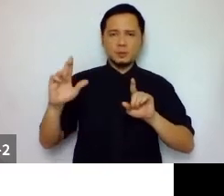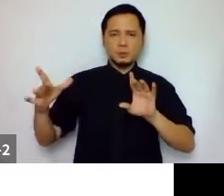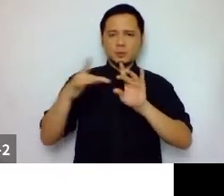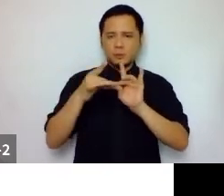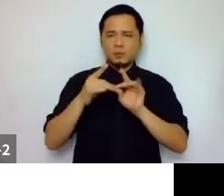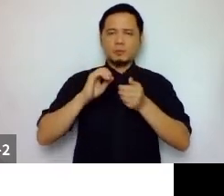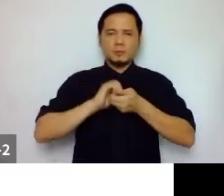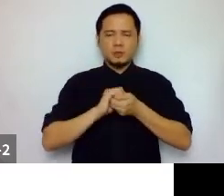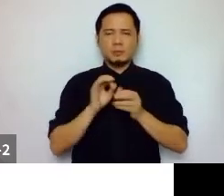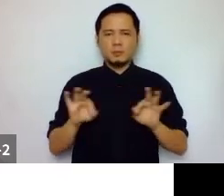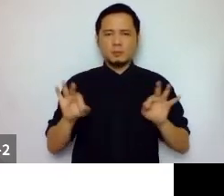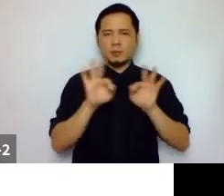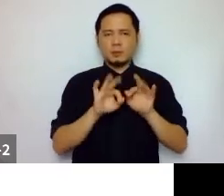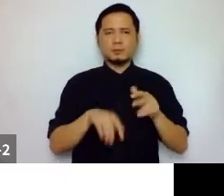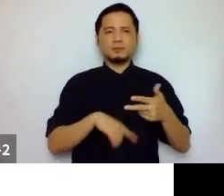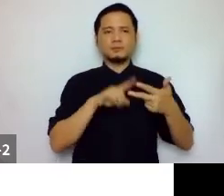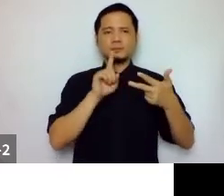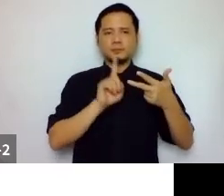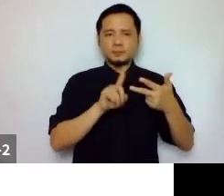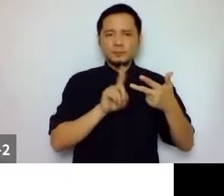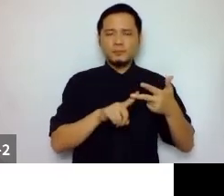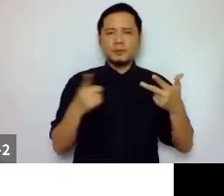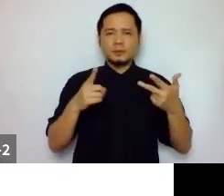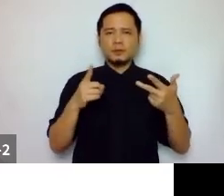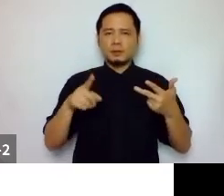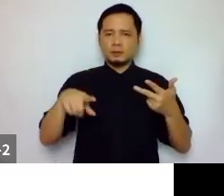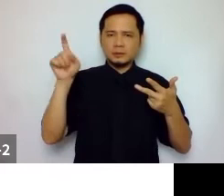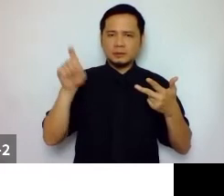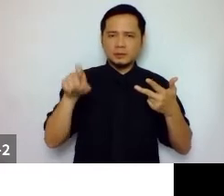And finally demand and this is where the consumer campaign comes in.